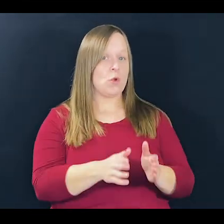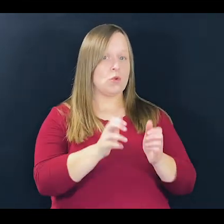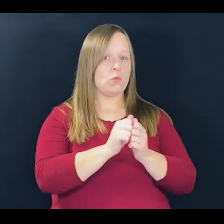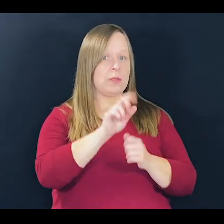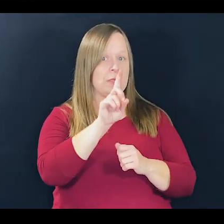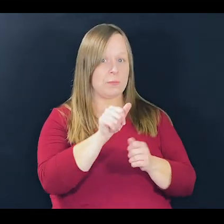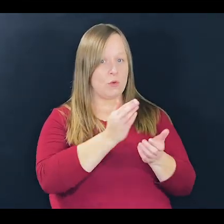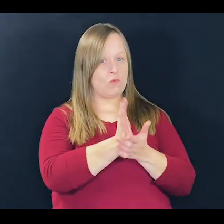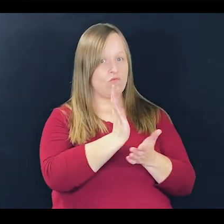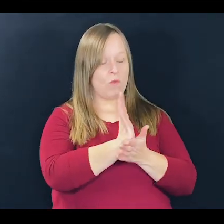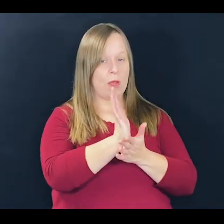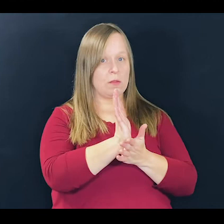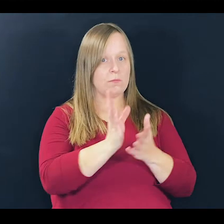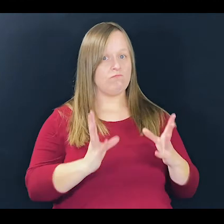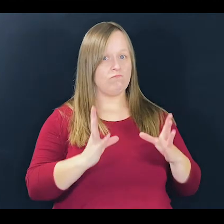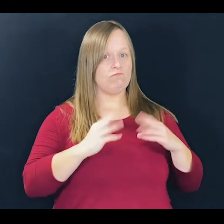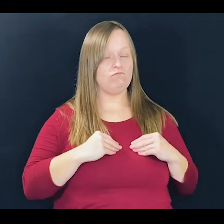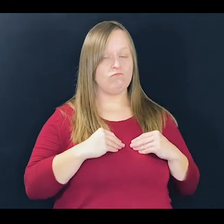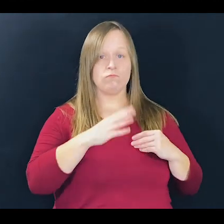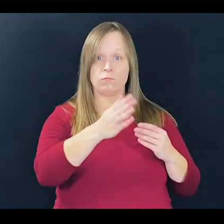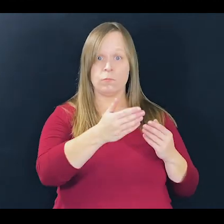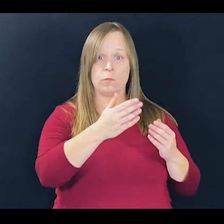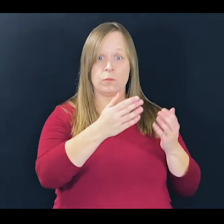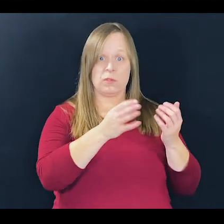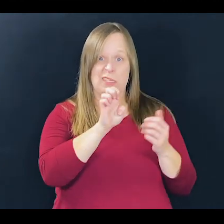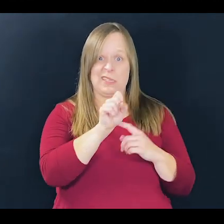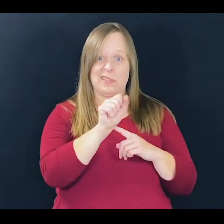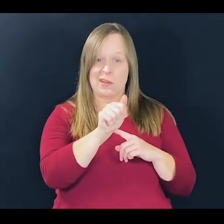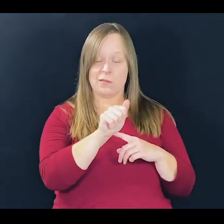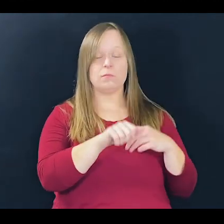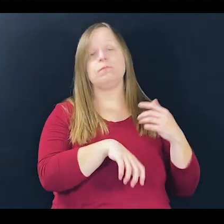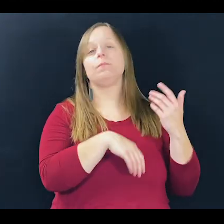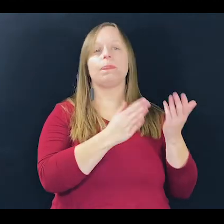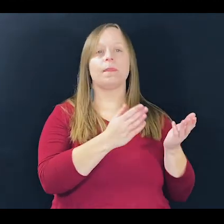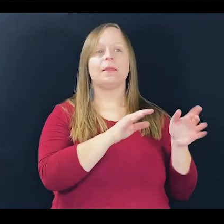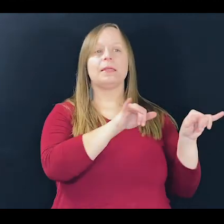with a disabilities right - an emotional support animal. Similar to the Fair